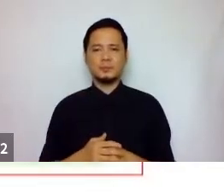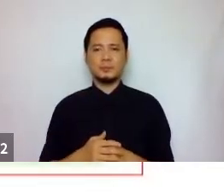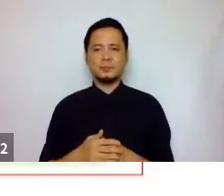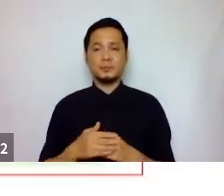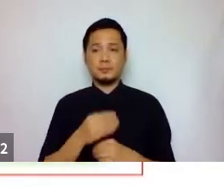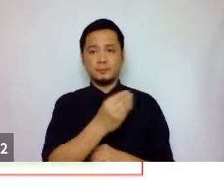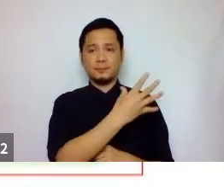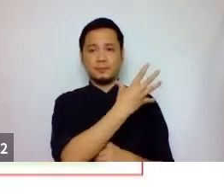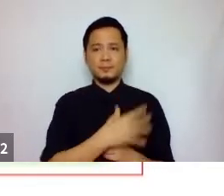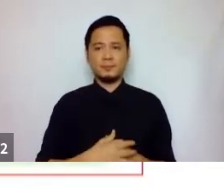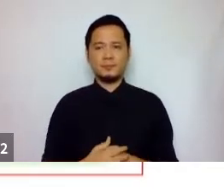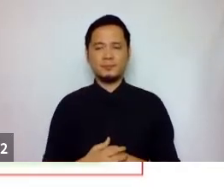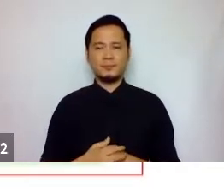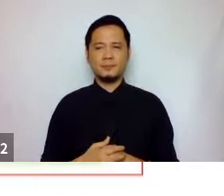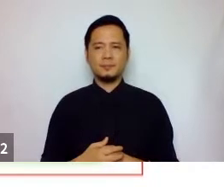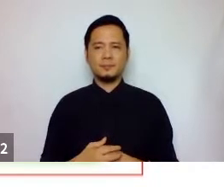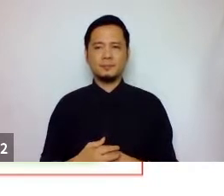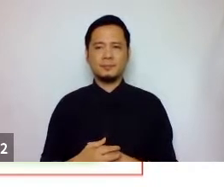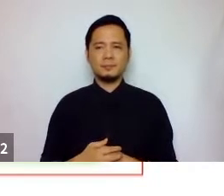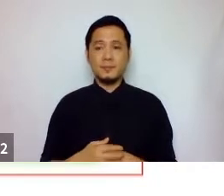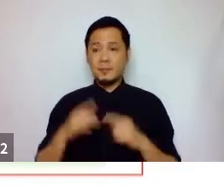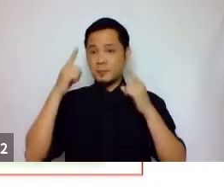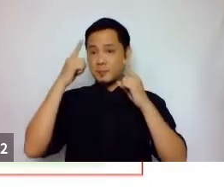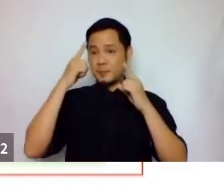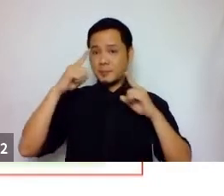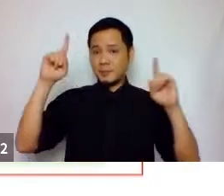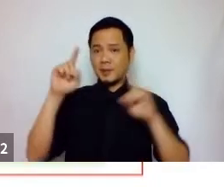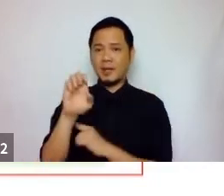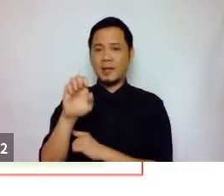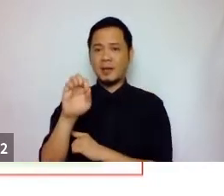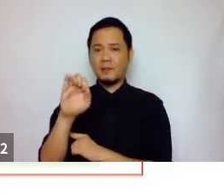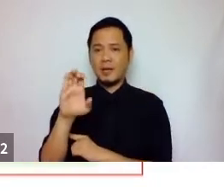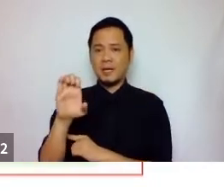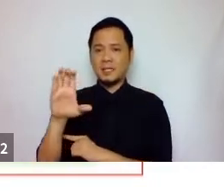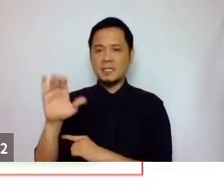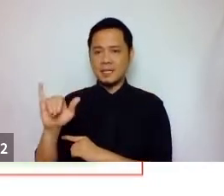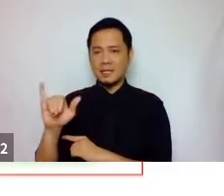So going to the efficacy. This is where the confusion always happens.